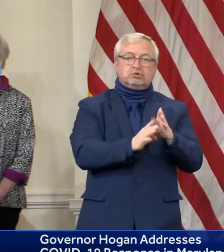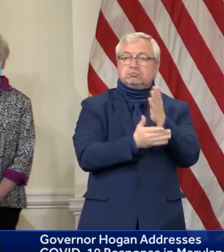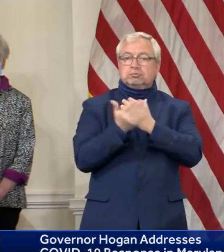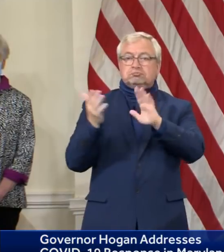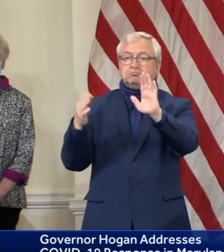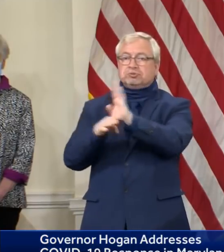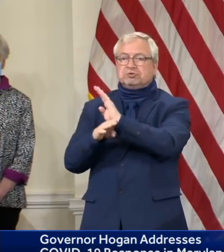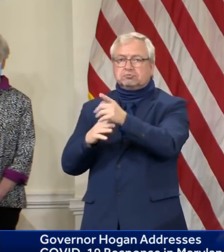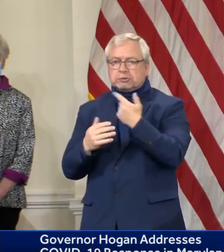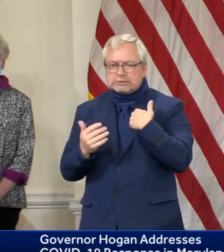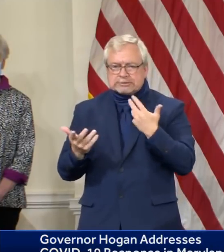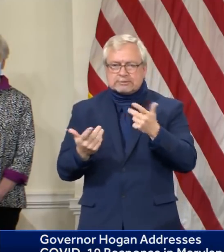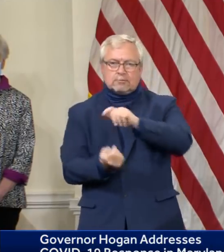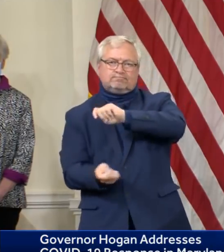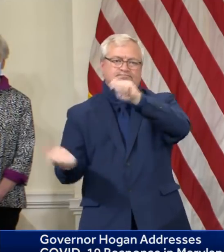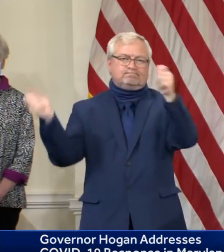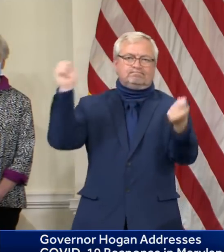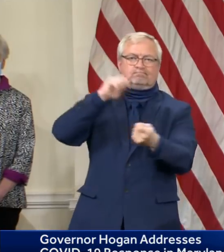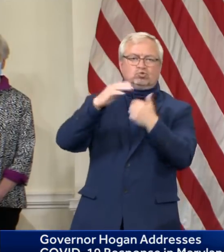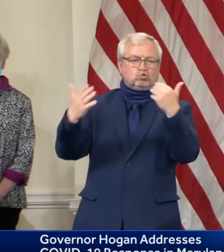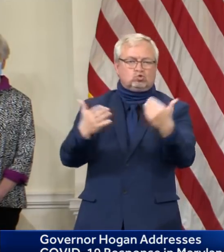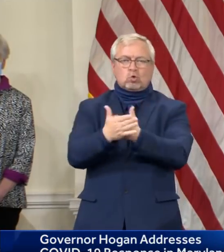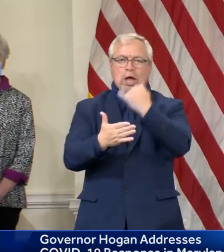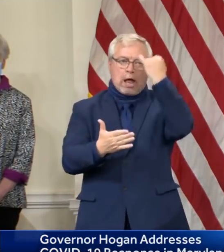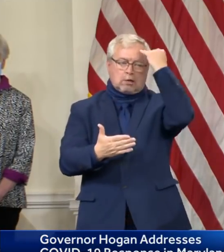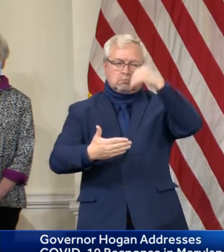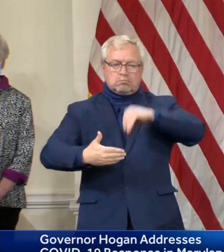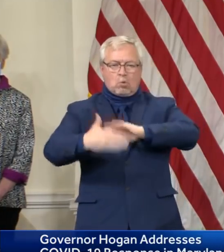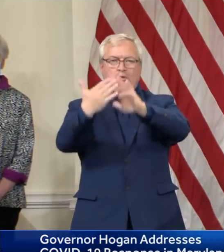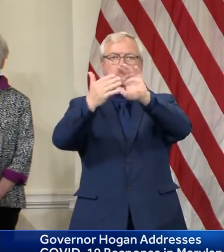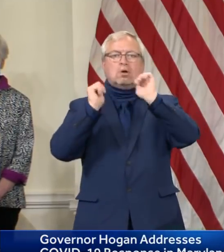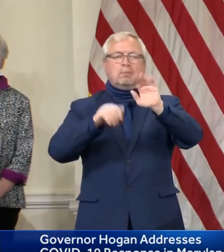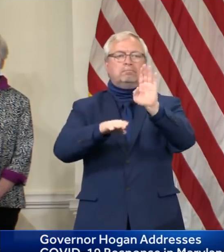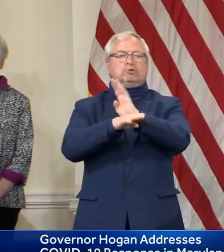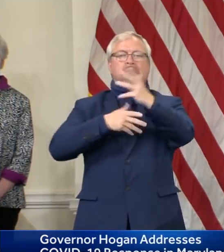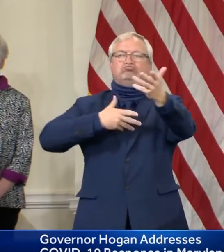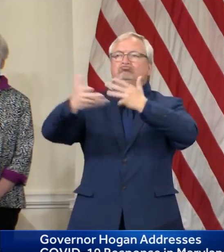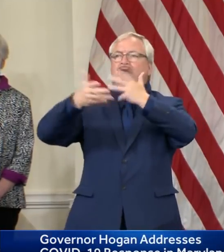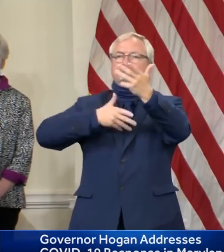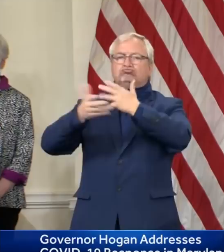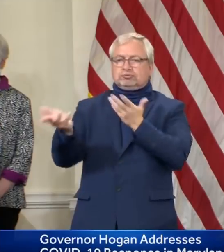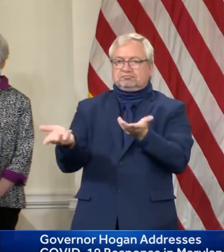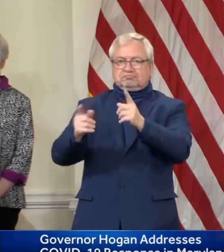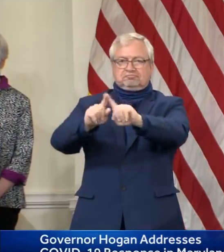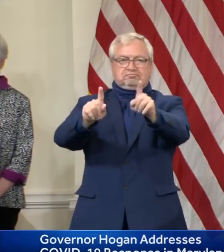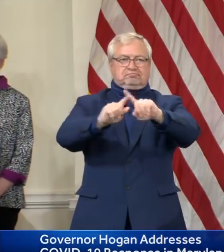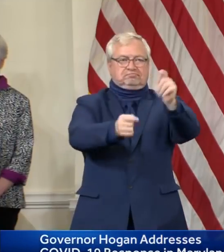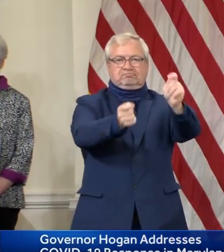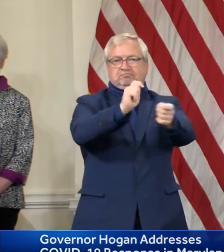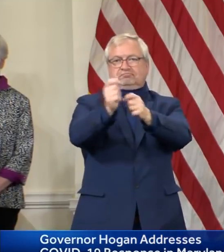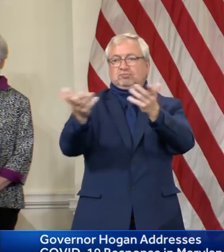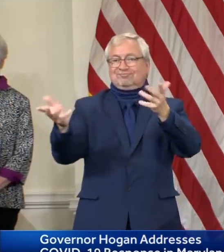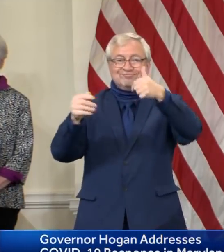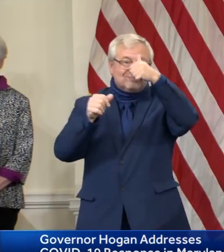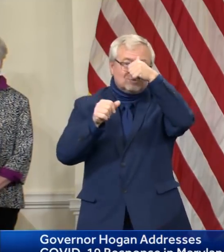SOME INDUSTRIES MAY NEVER COME BACK. SOME THINGS MAY HAVE TO EVOLVE TO DO THINGS DIFFERENT WAY.